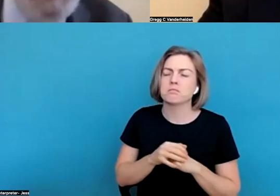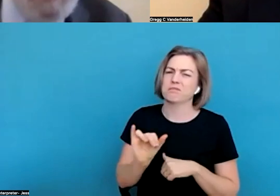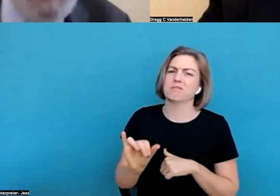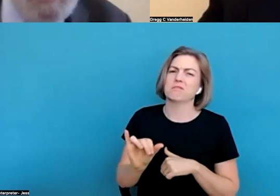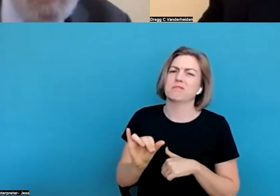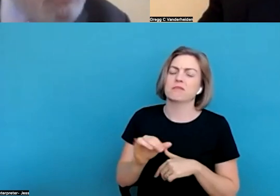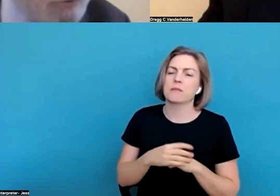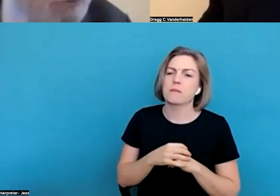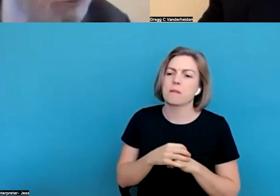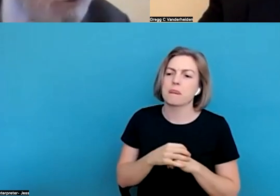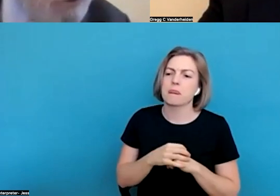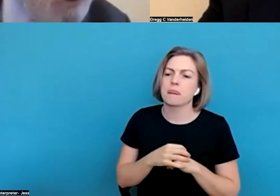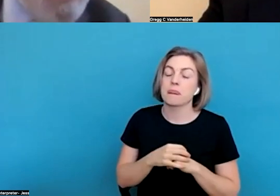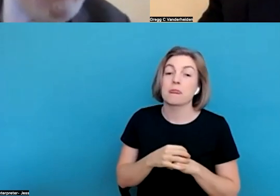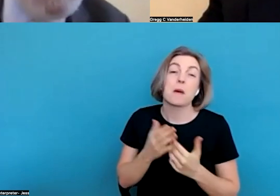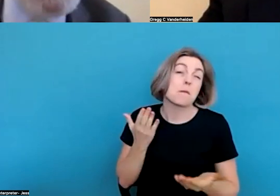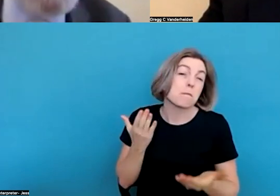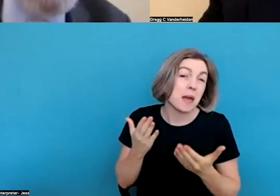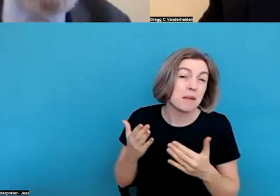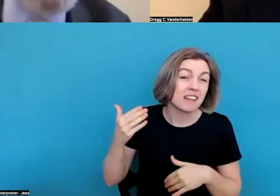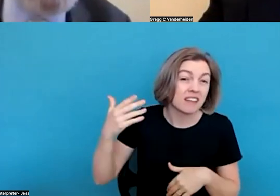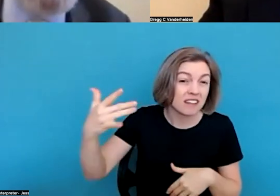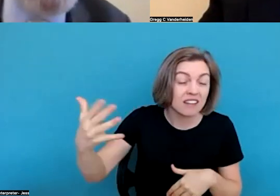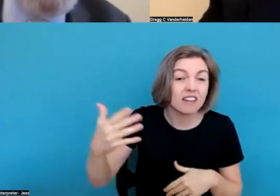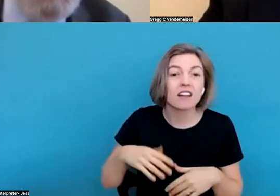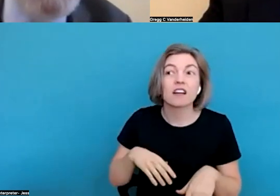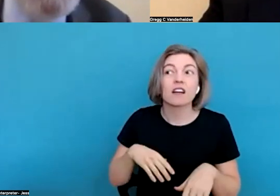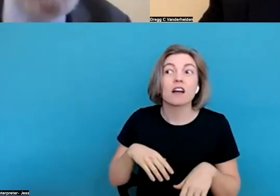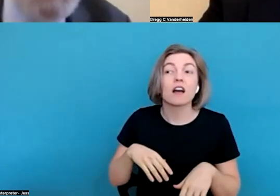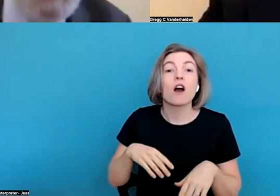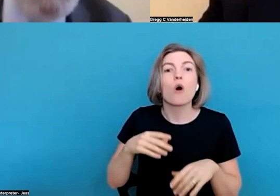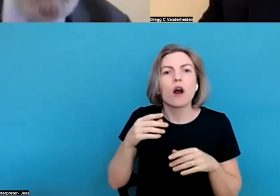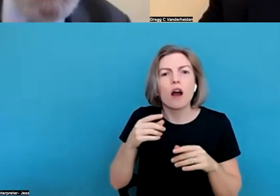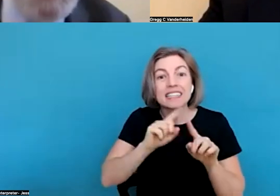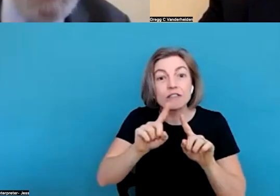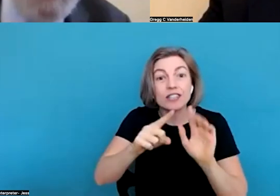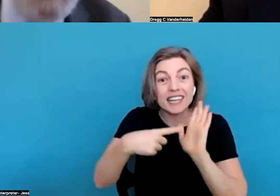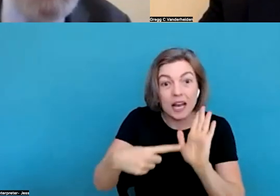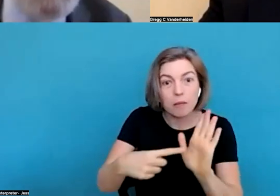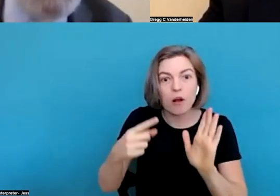what we might want to do is accumulate examples of successful accessible interfaces,